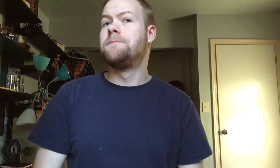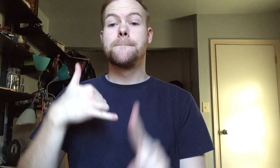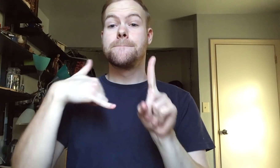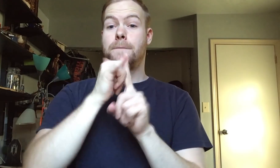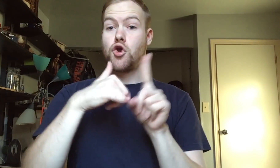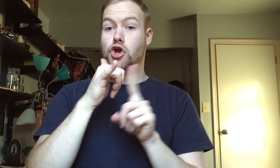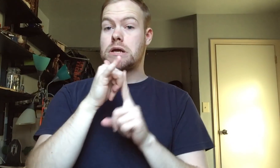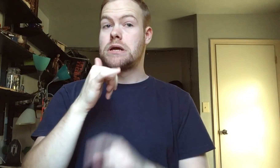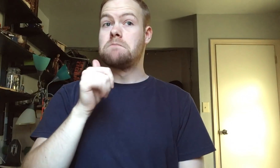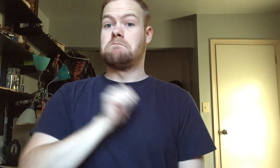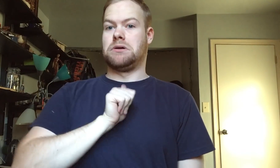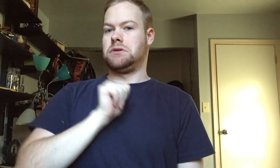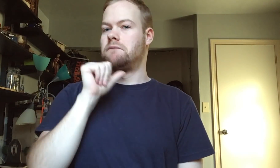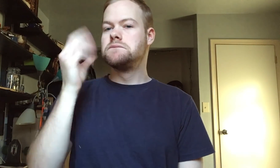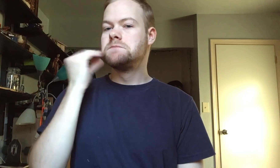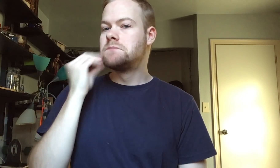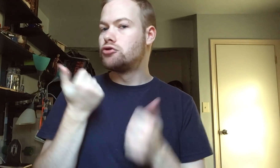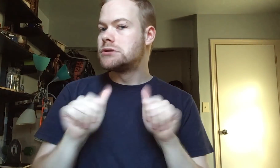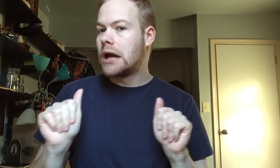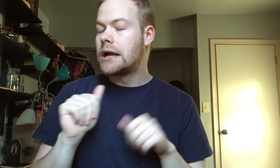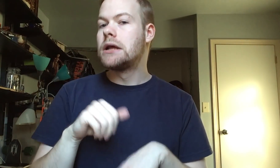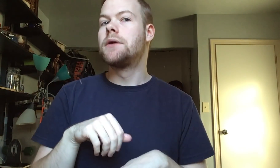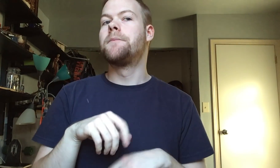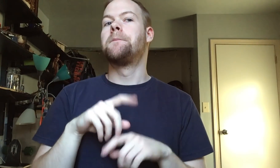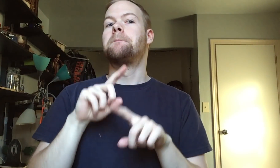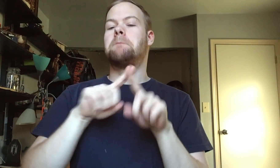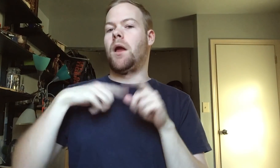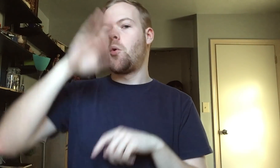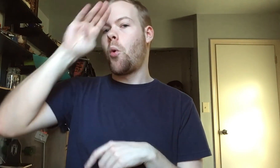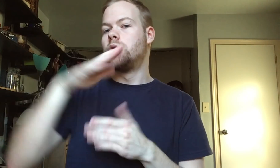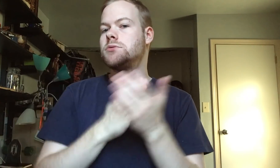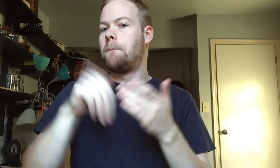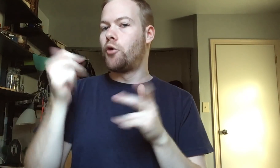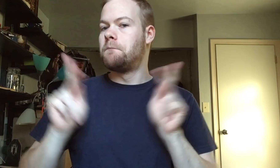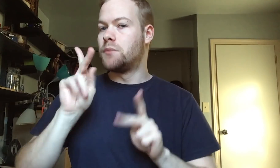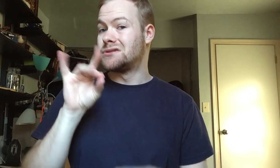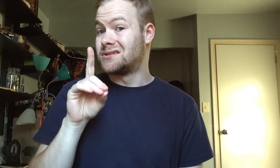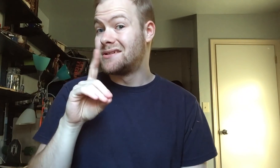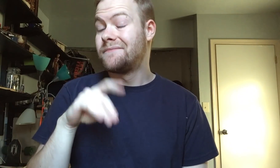Bullying, I didn’t experience any myself. But I know some other people did.